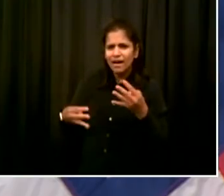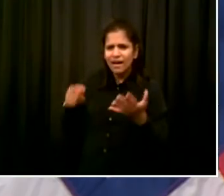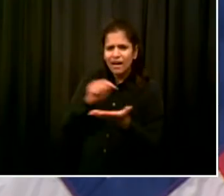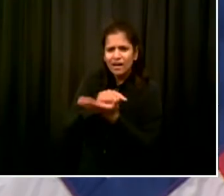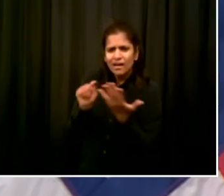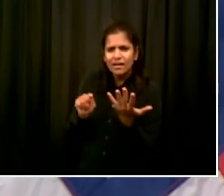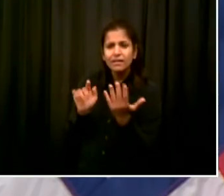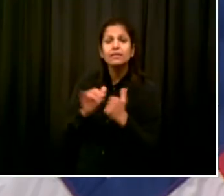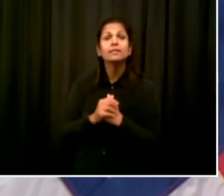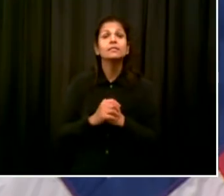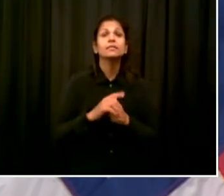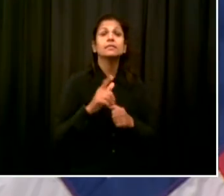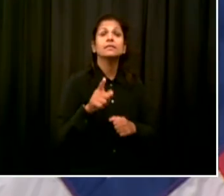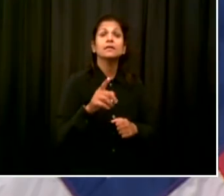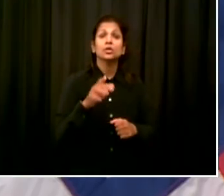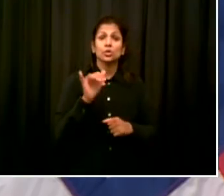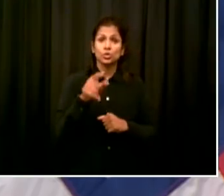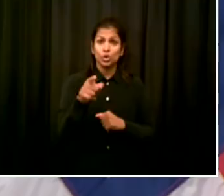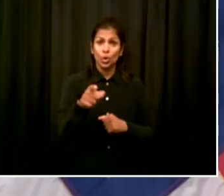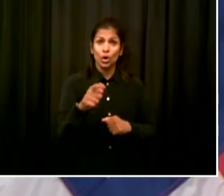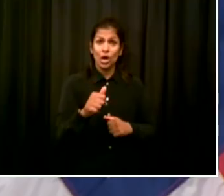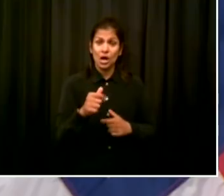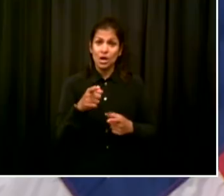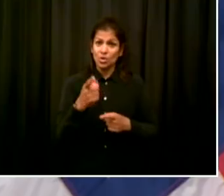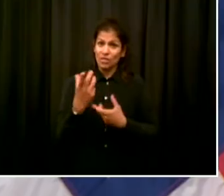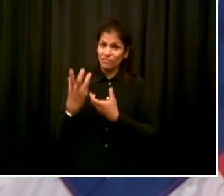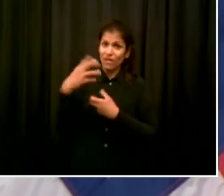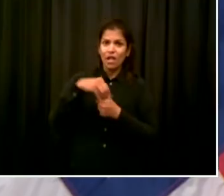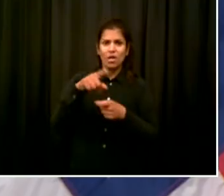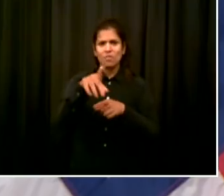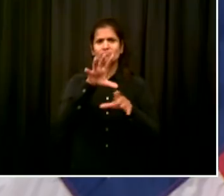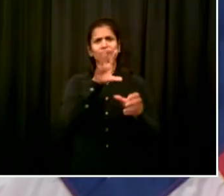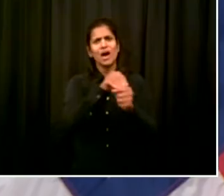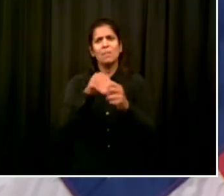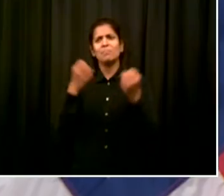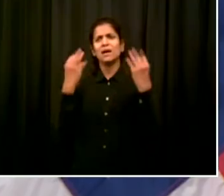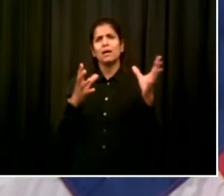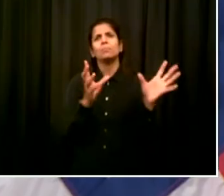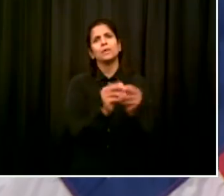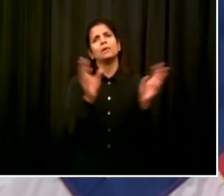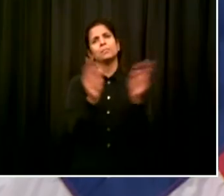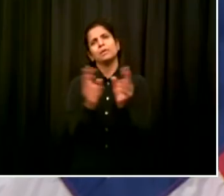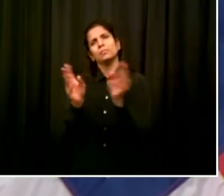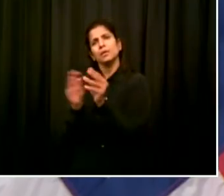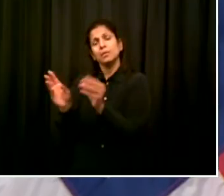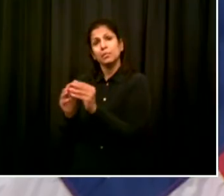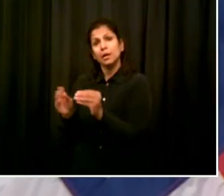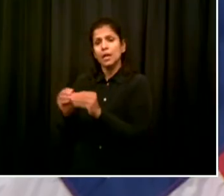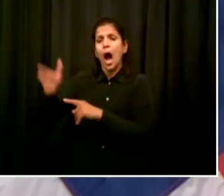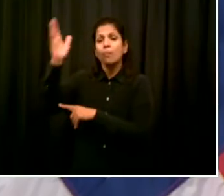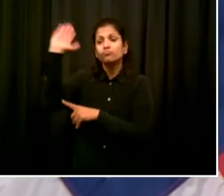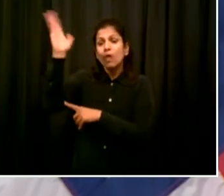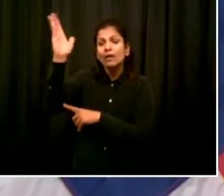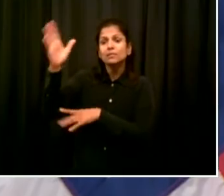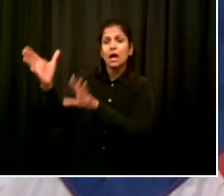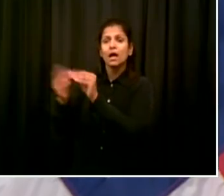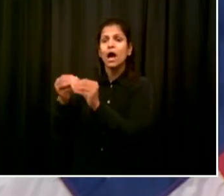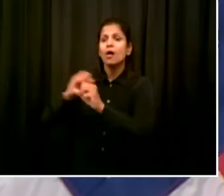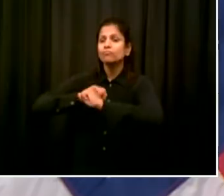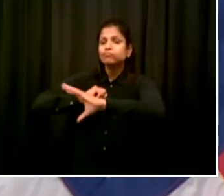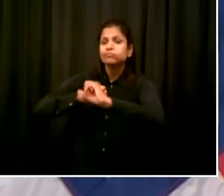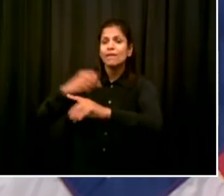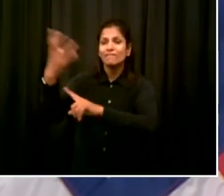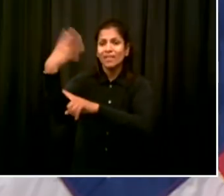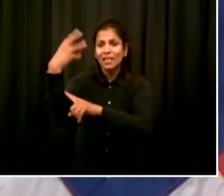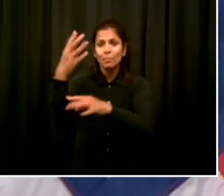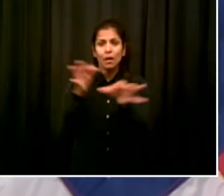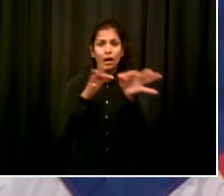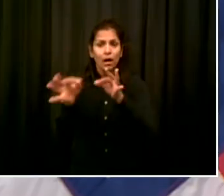WITH BOB BEFORE